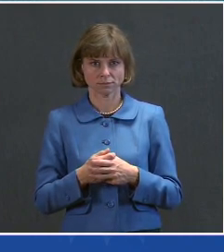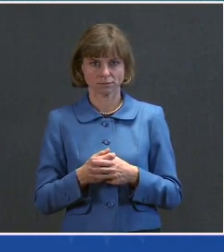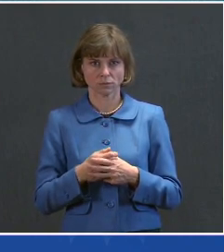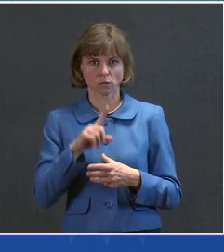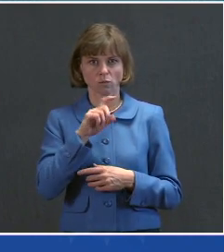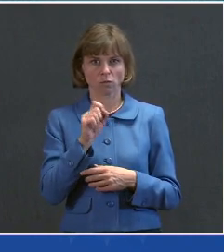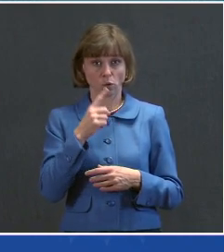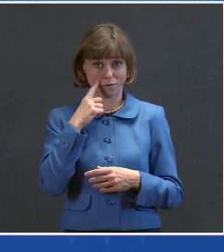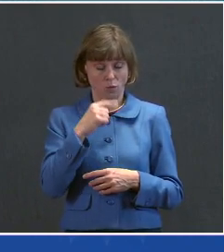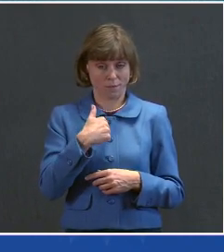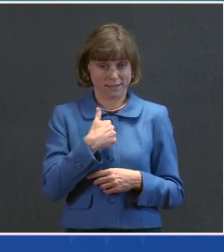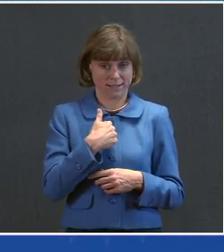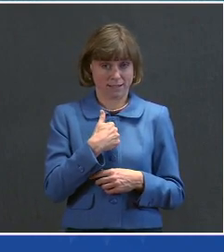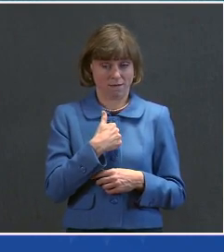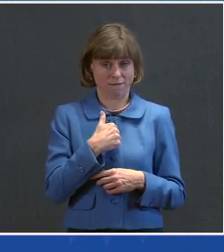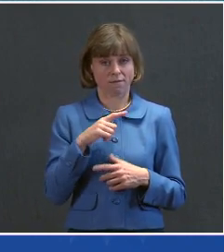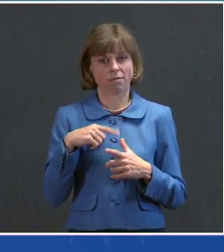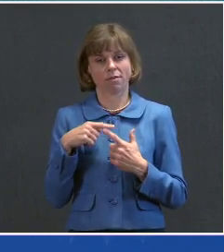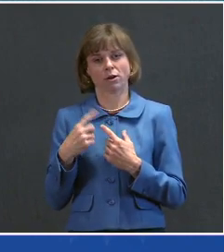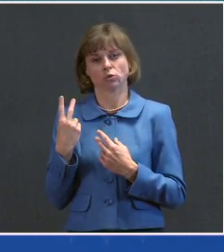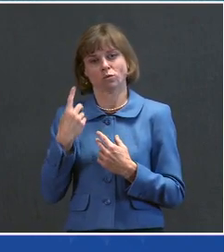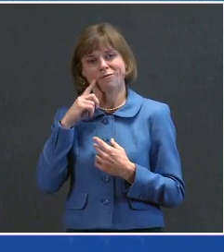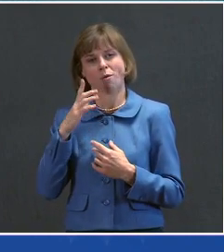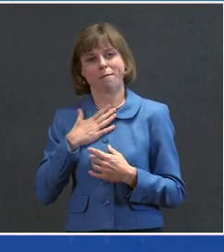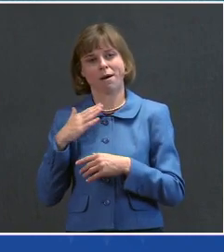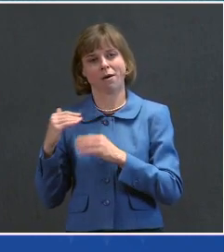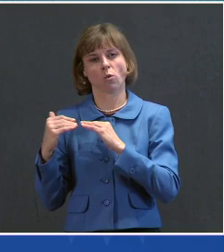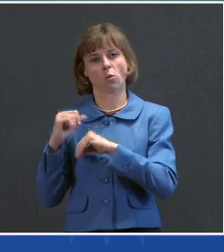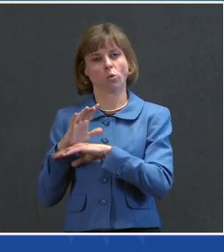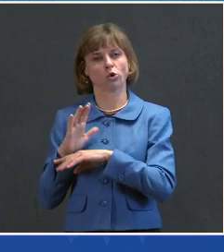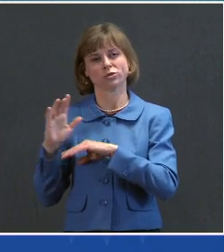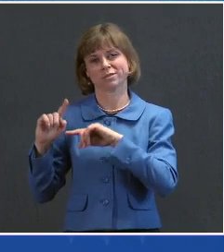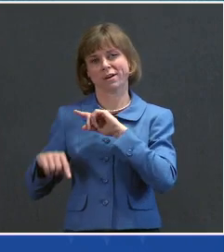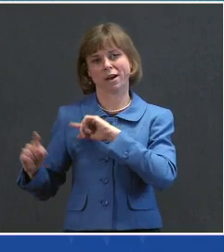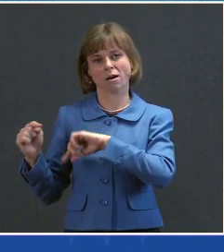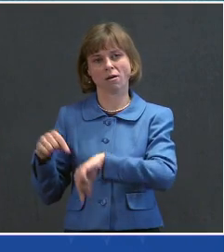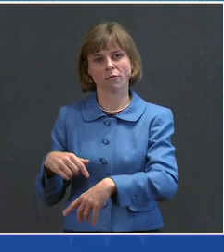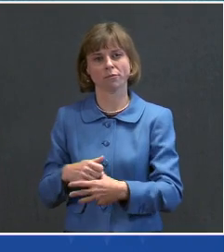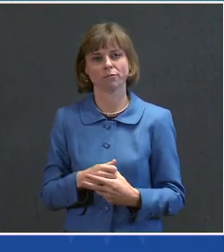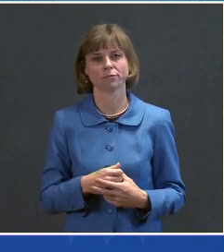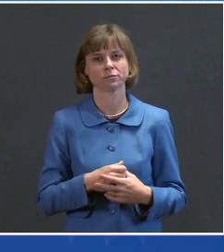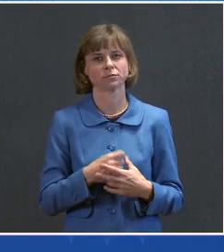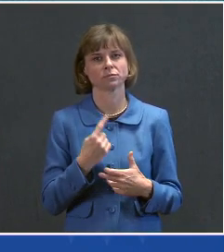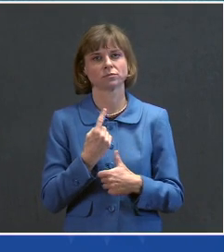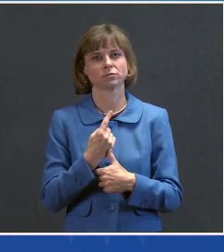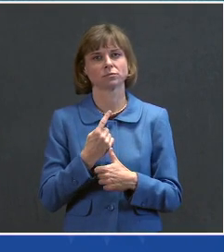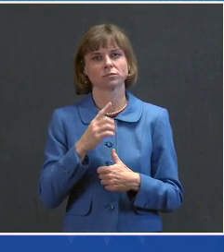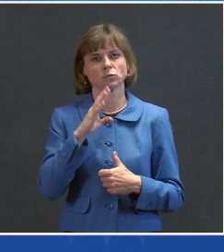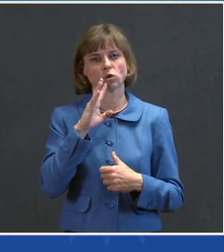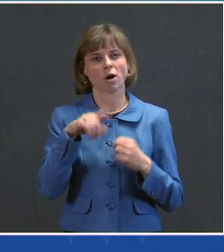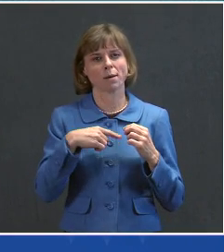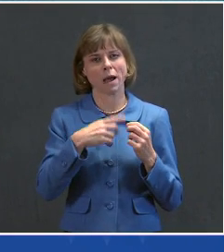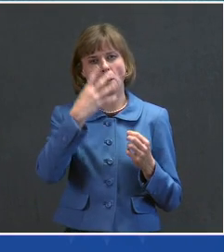and then two from my colleagues who can't be in the room. Ms. Psaki: Okay. The Press: First off, something that sort of touches, I guess, on immigration and then also on vaccines.